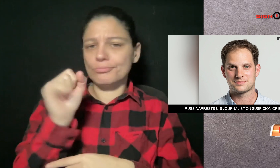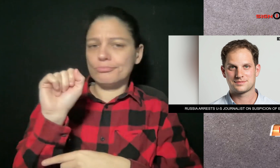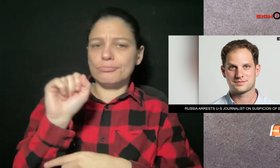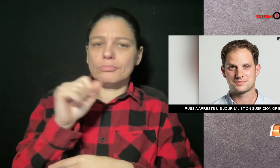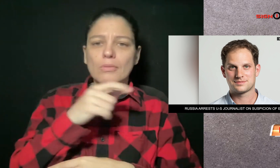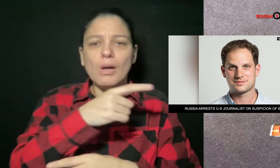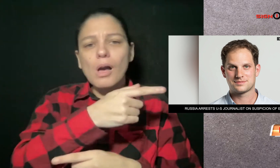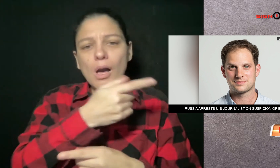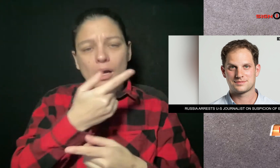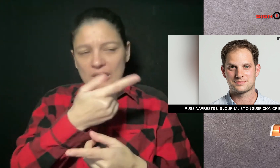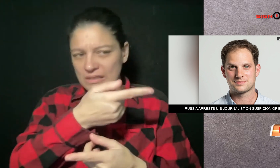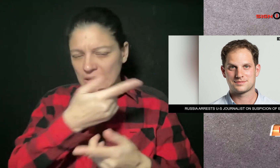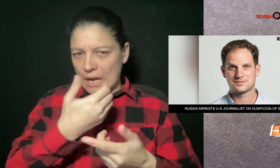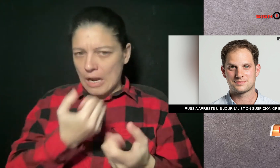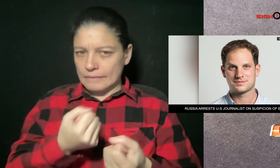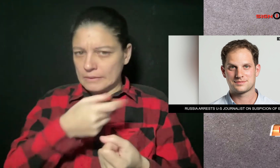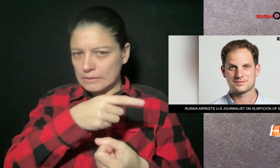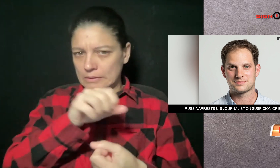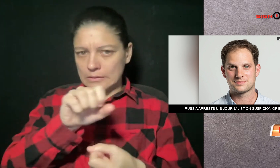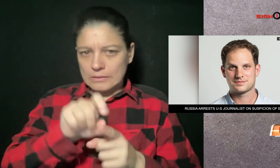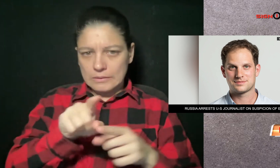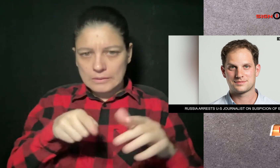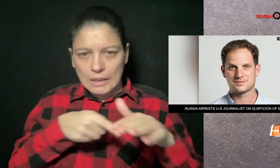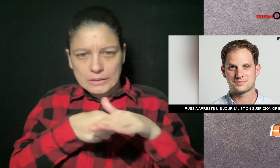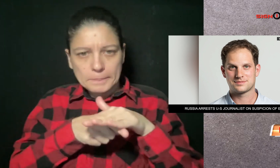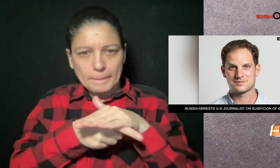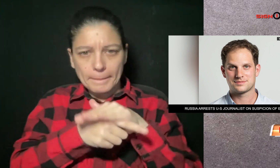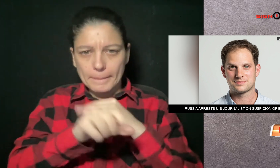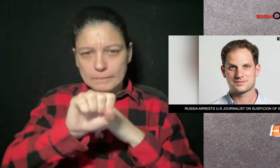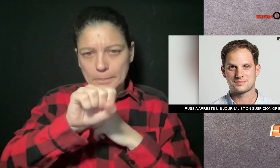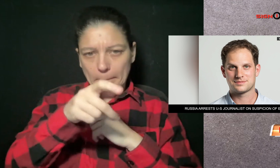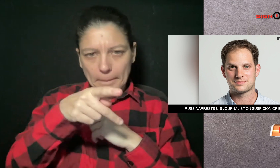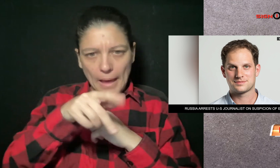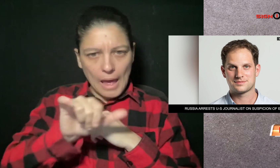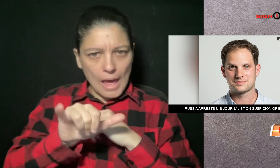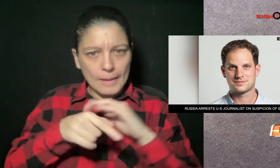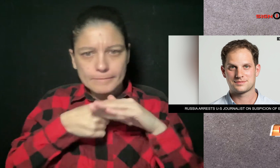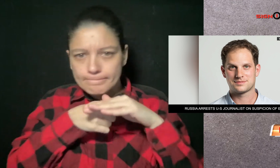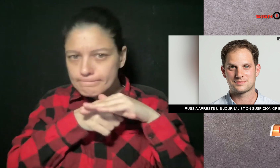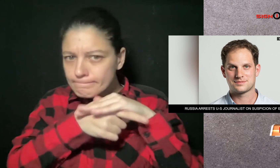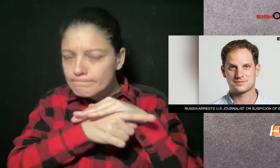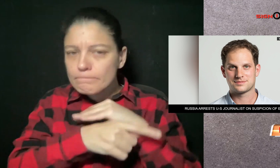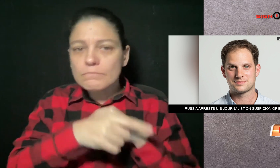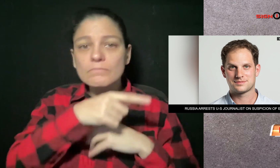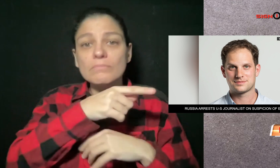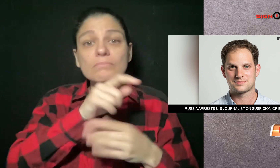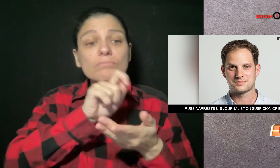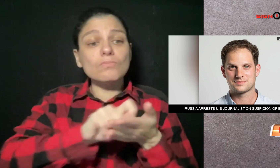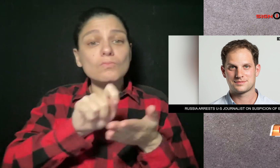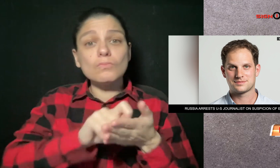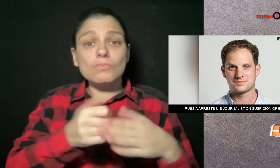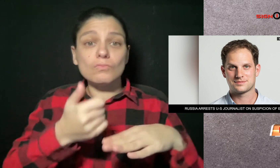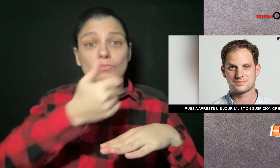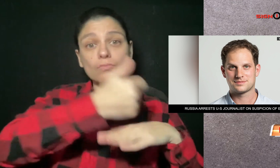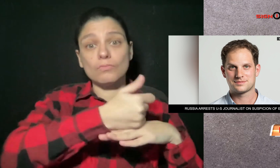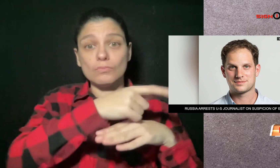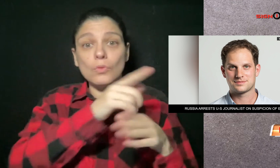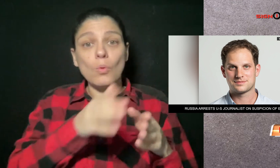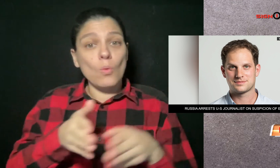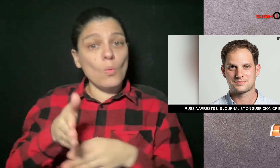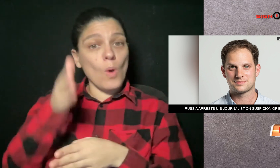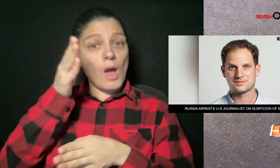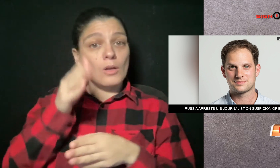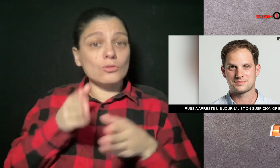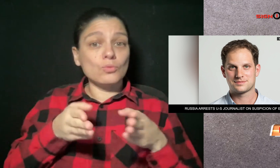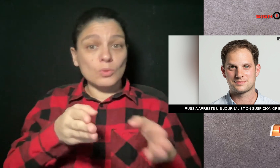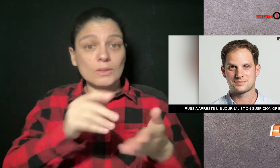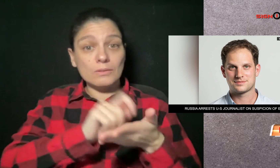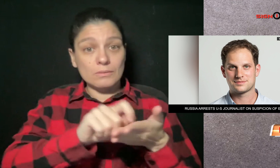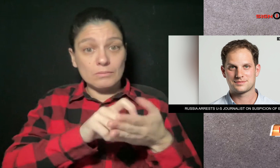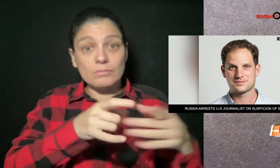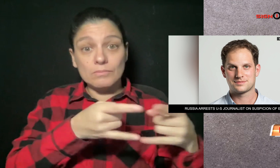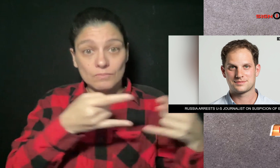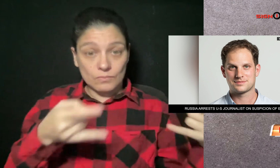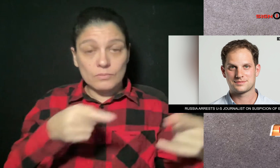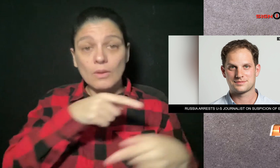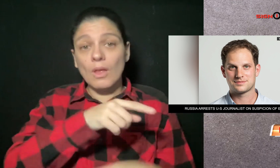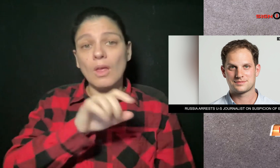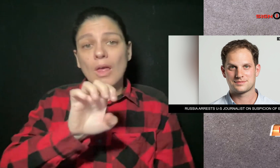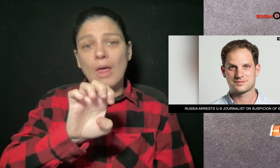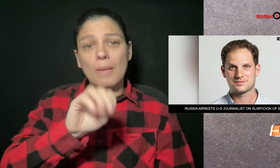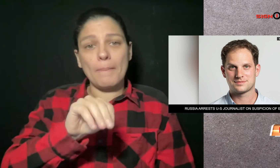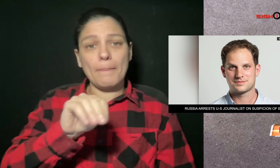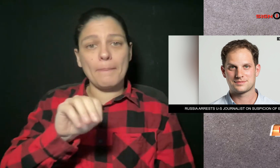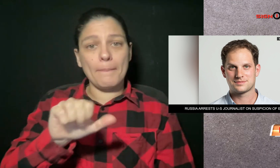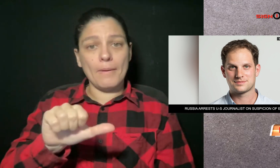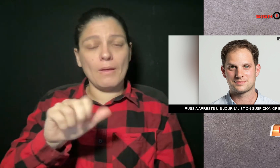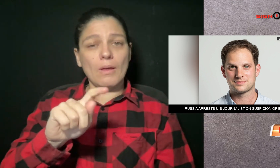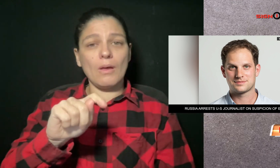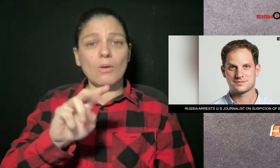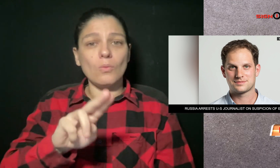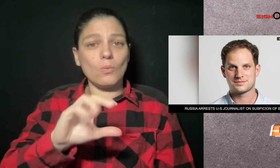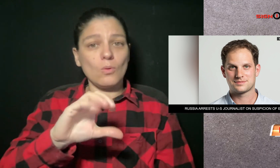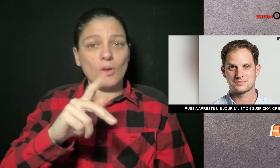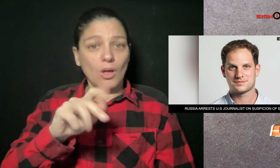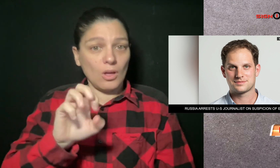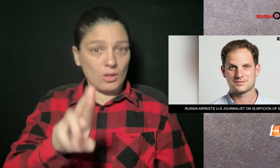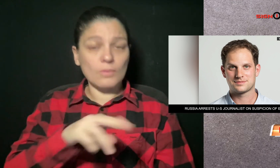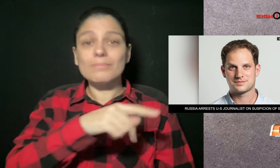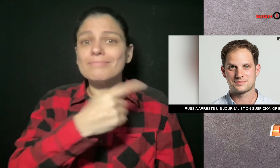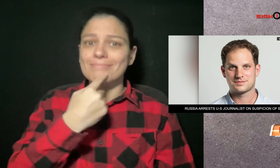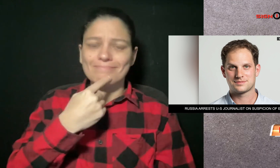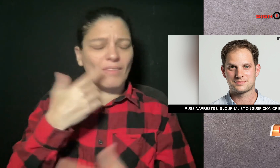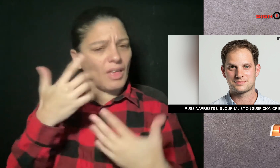that he is a spy Wall Street Journal editor-in-chief Emma Tucker